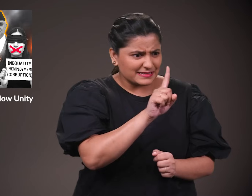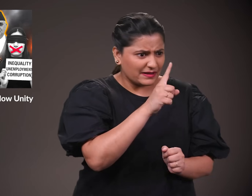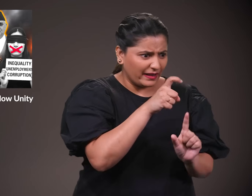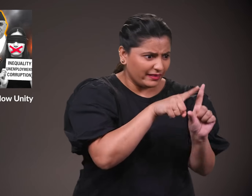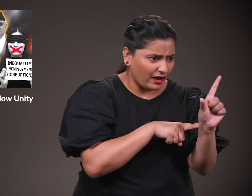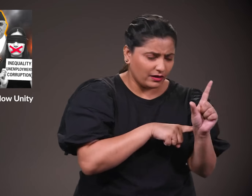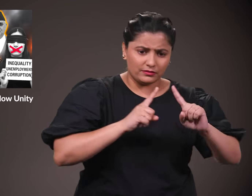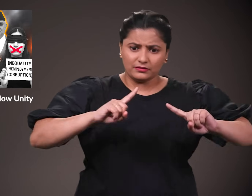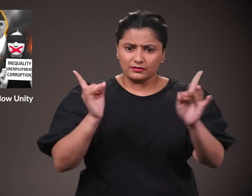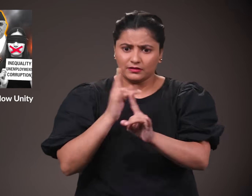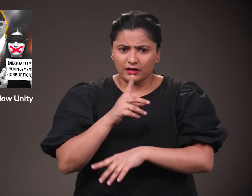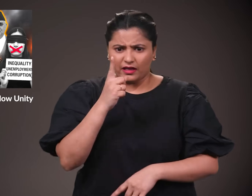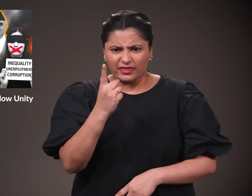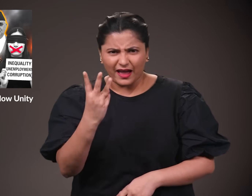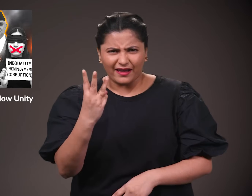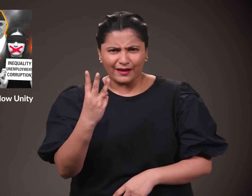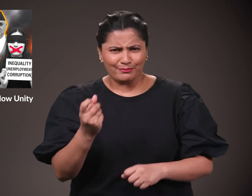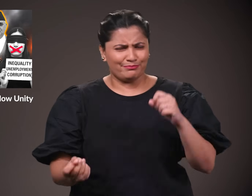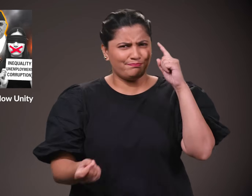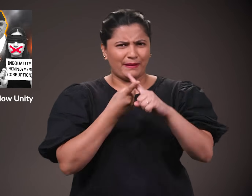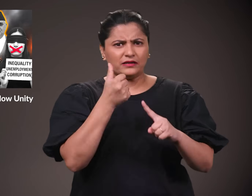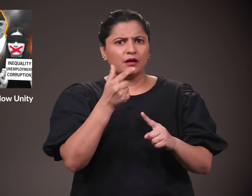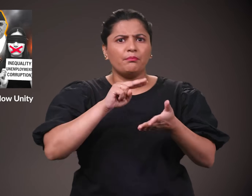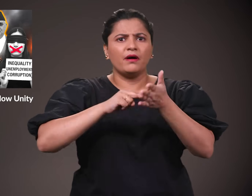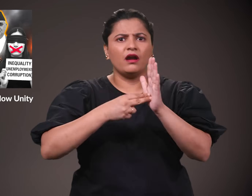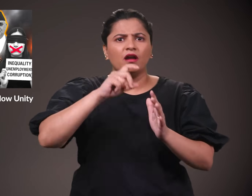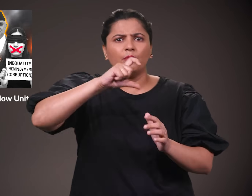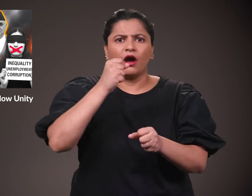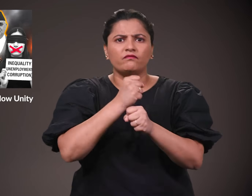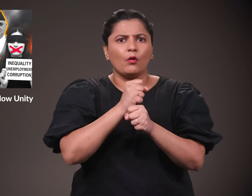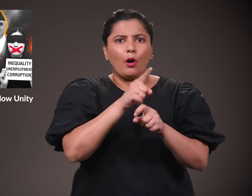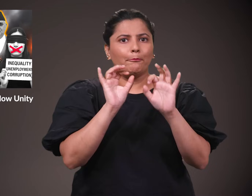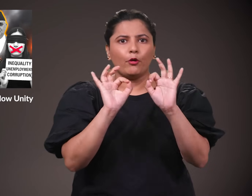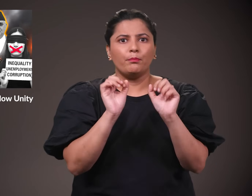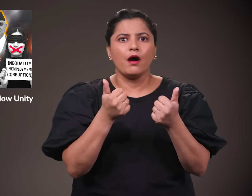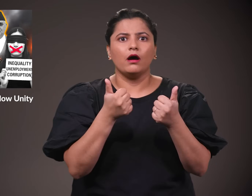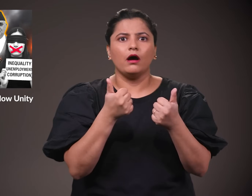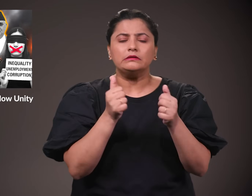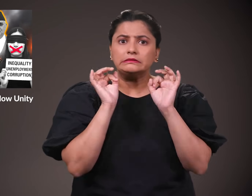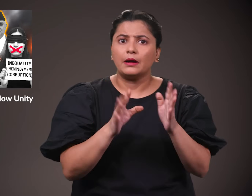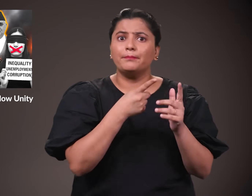13 governments in 17 years! This means Nepal government was not effective.